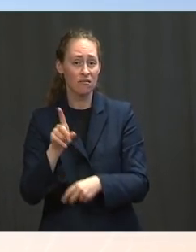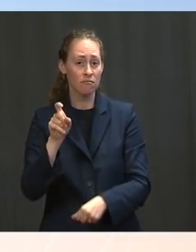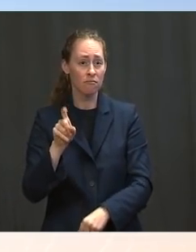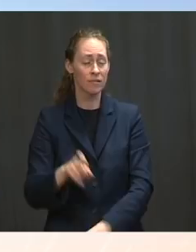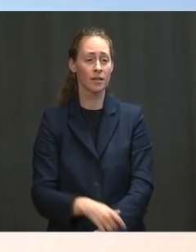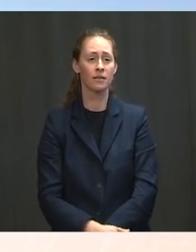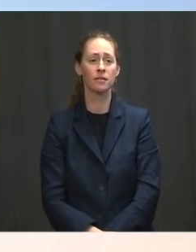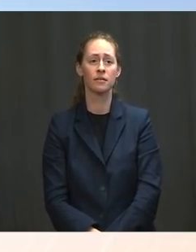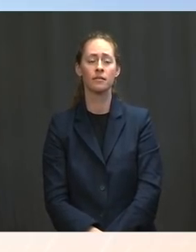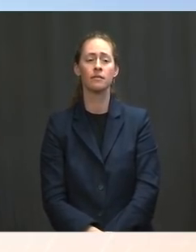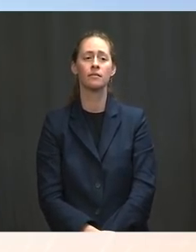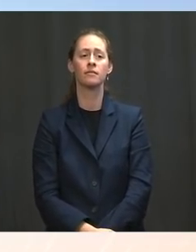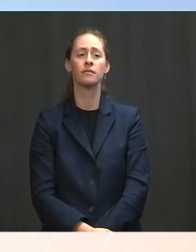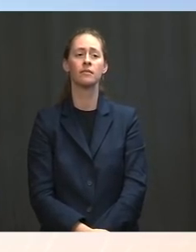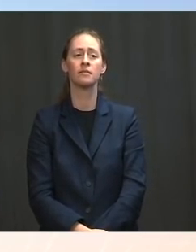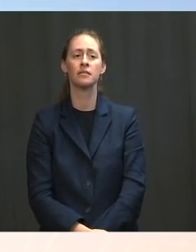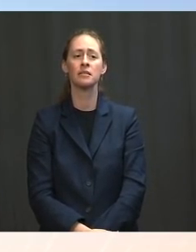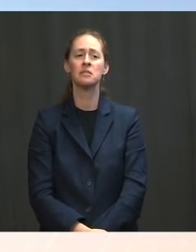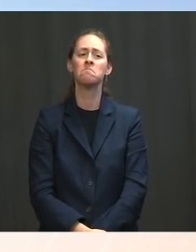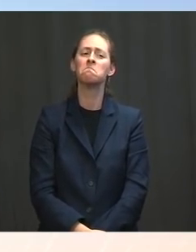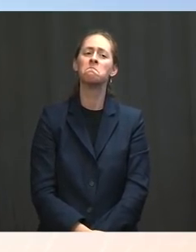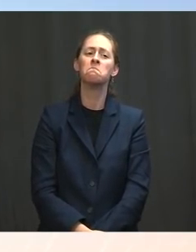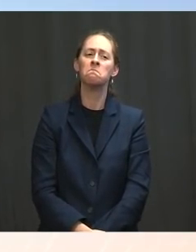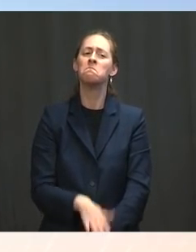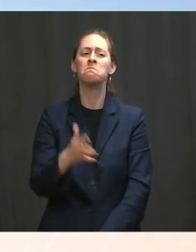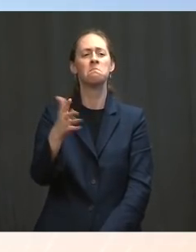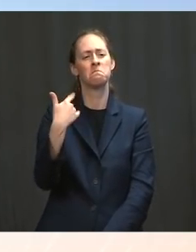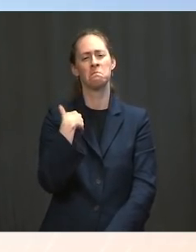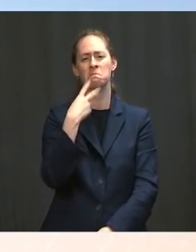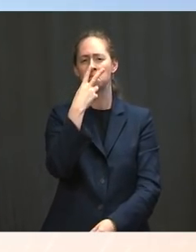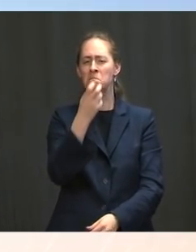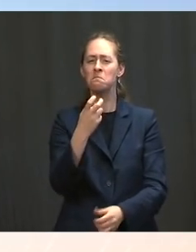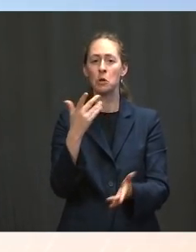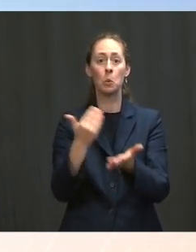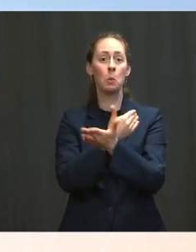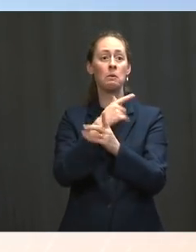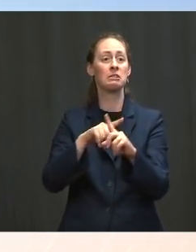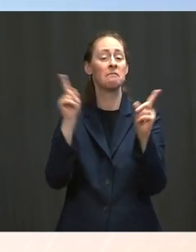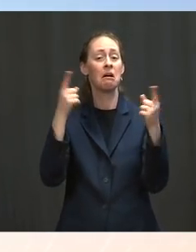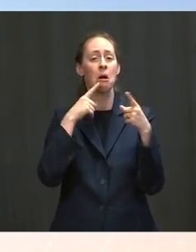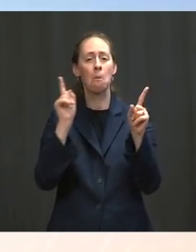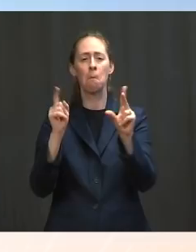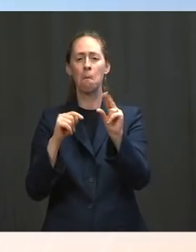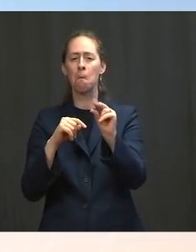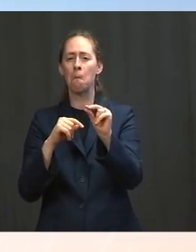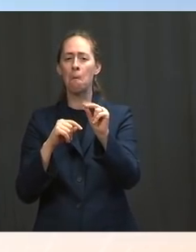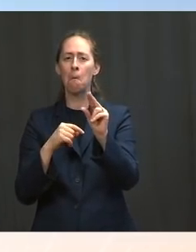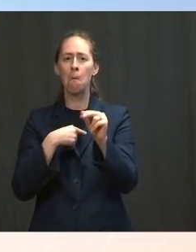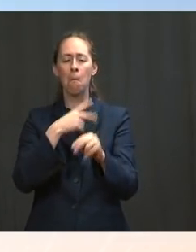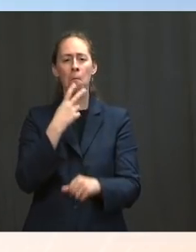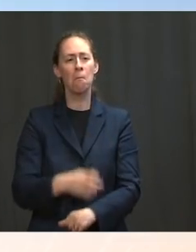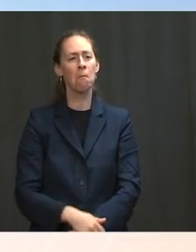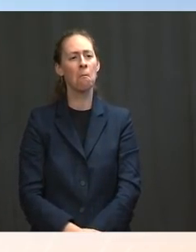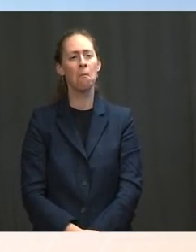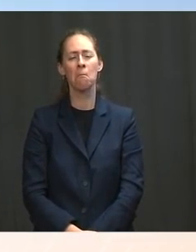that he would have any new announcements or guidance on either of those fronts today. We certainly rely on the advice of our health